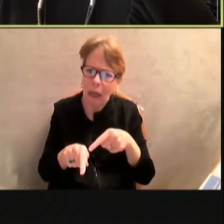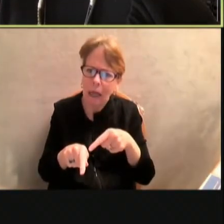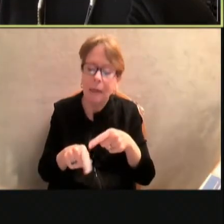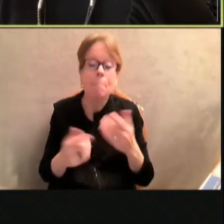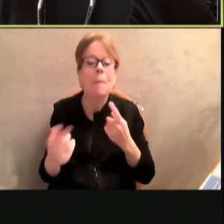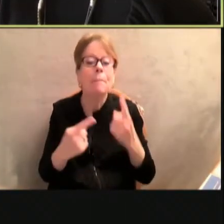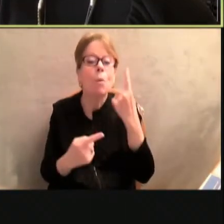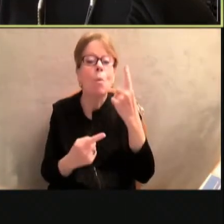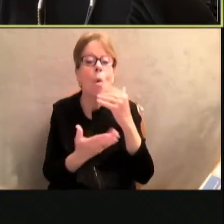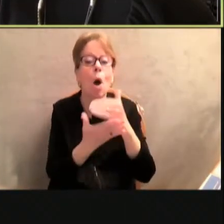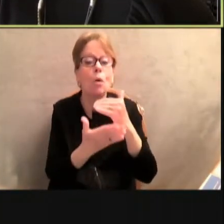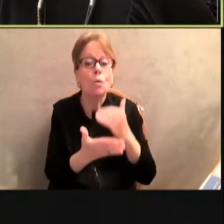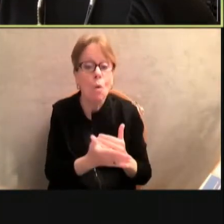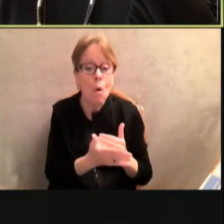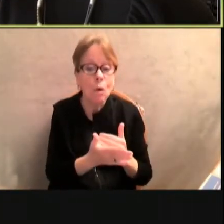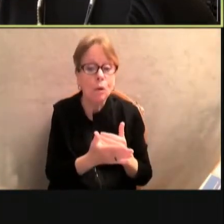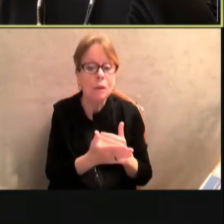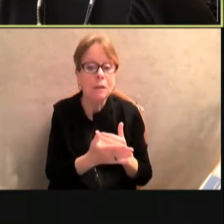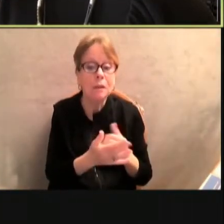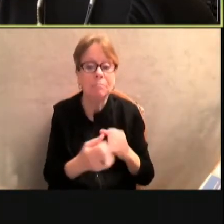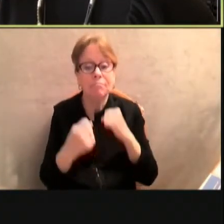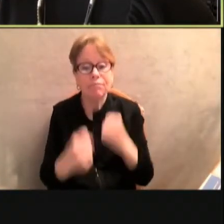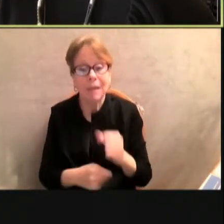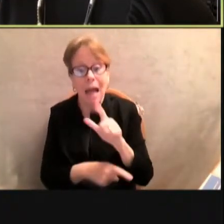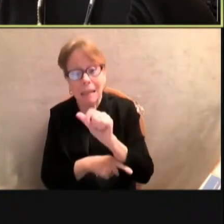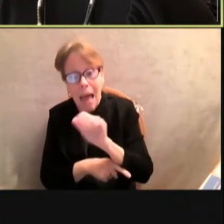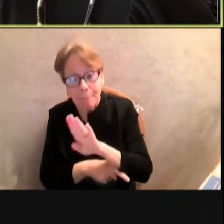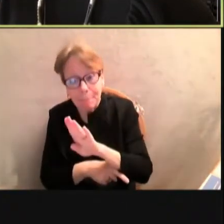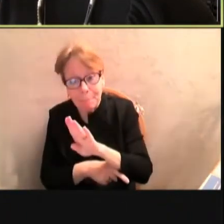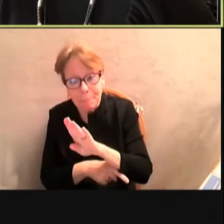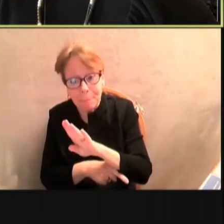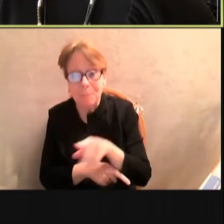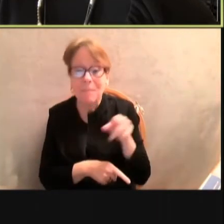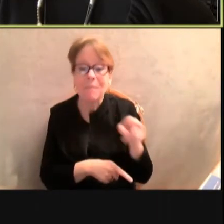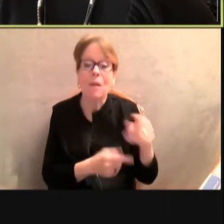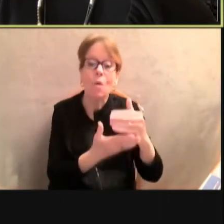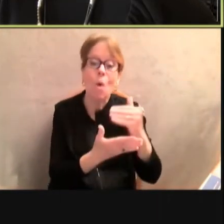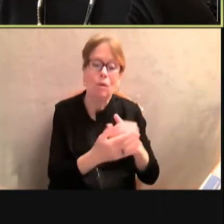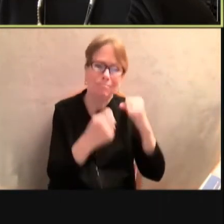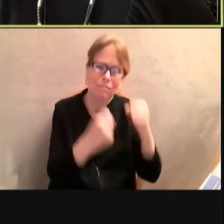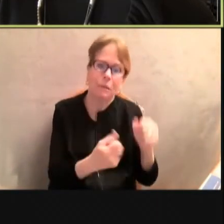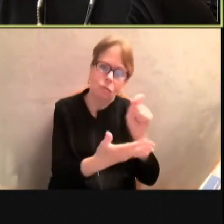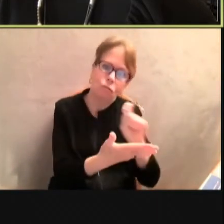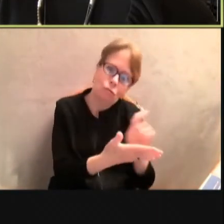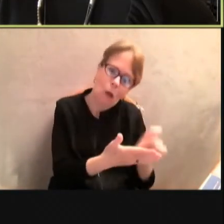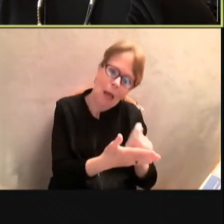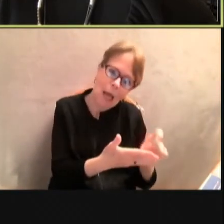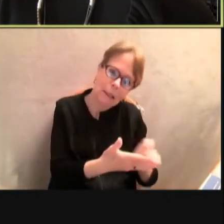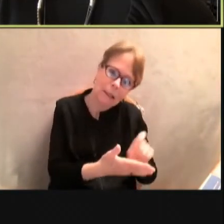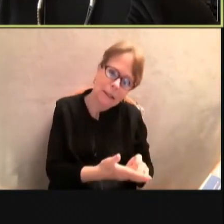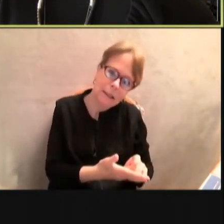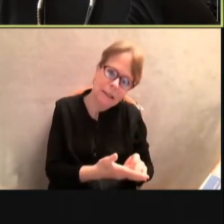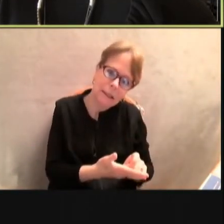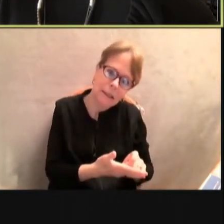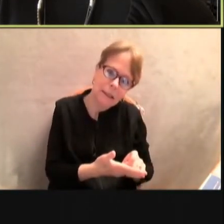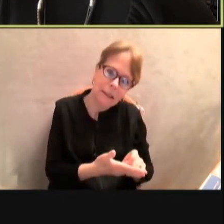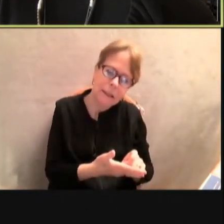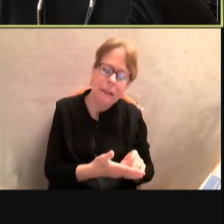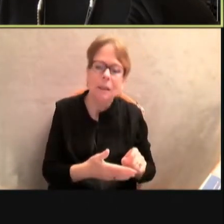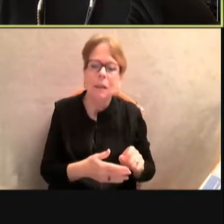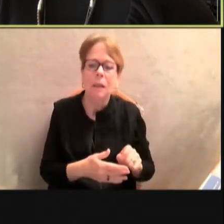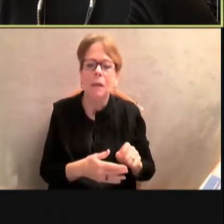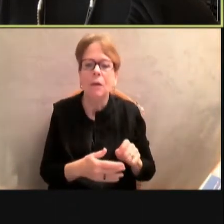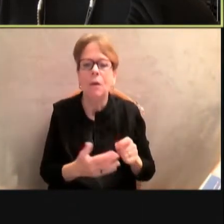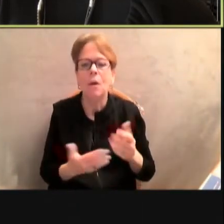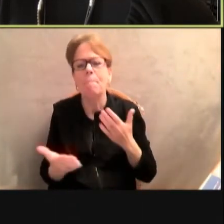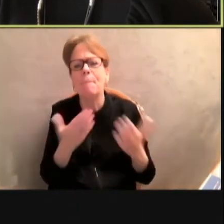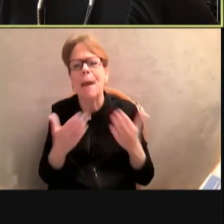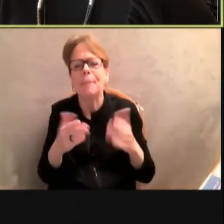or lab assessments, or that had examinations or relatively brief or tested material that